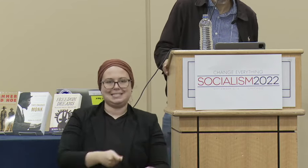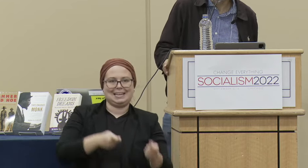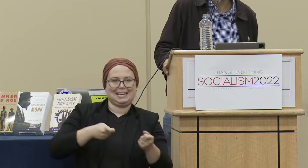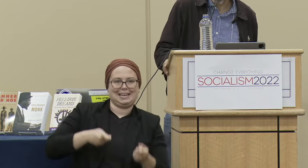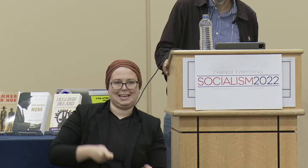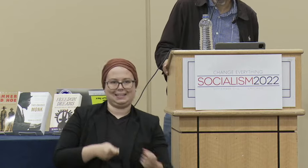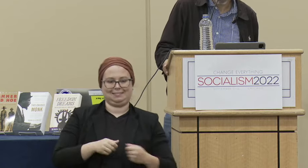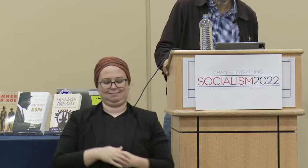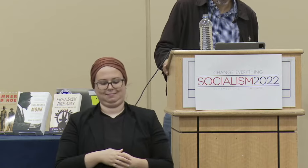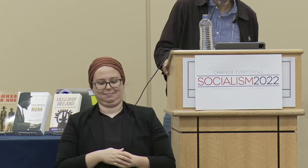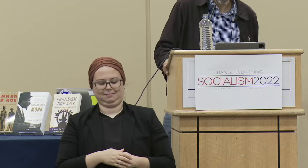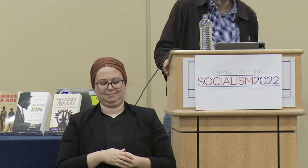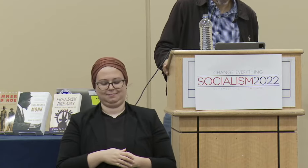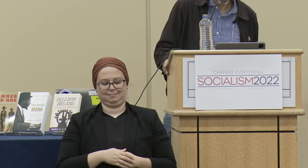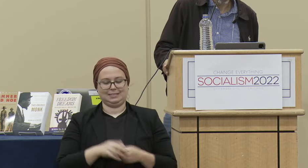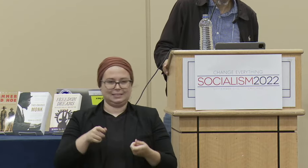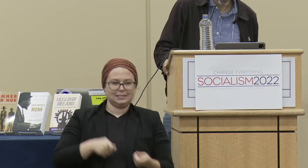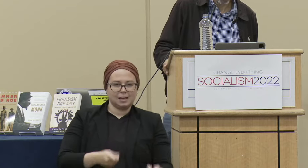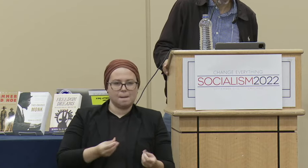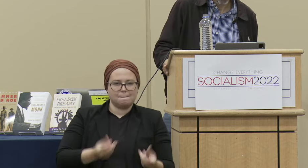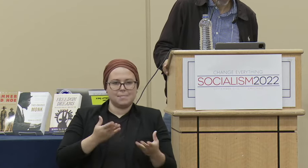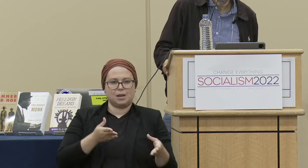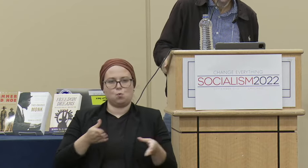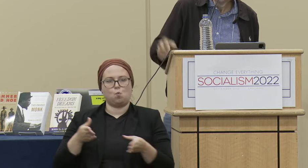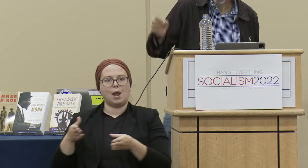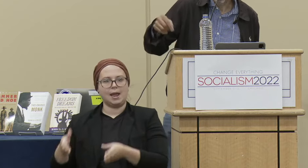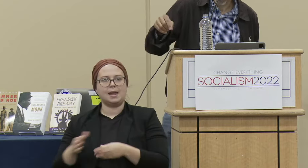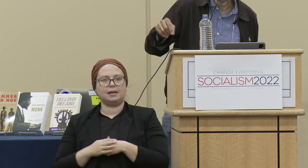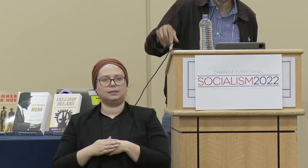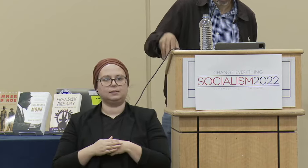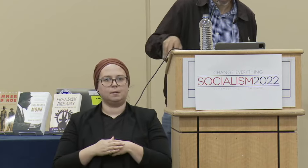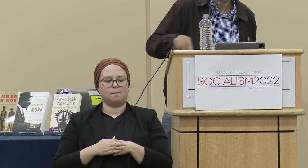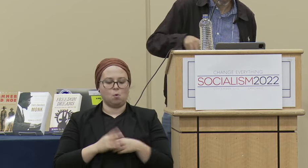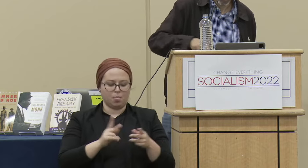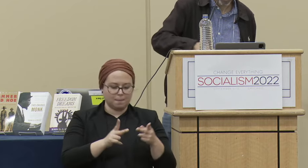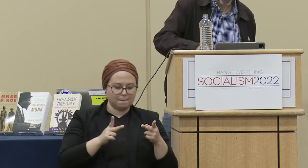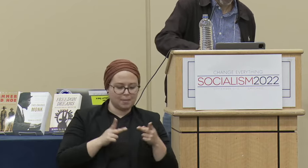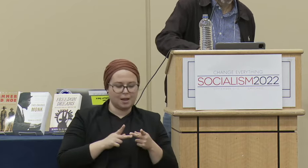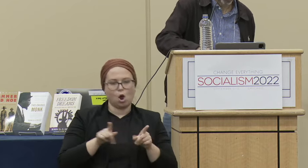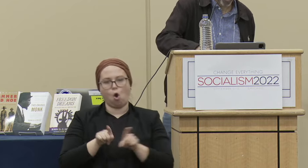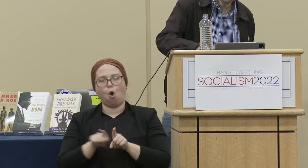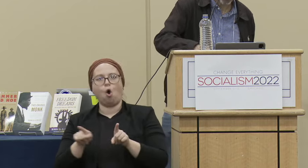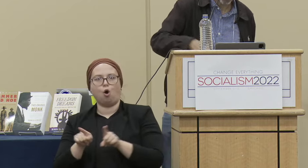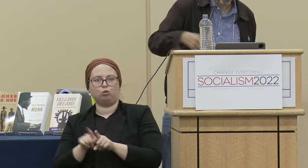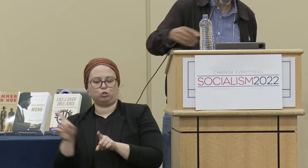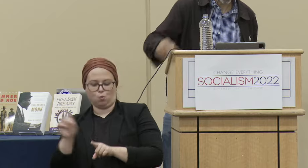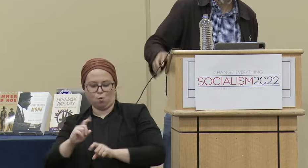digging. Think about digging in multiple ways. Keep digging.